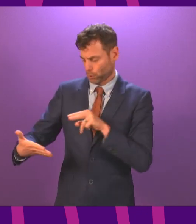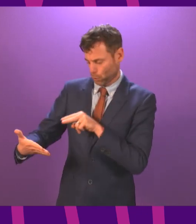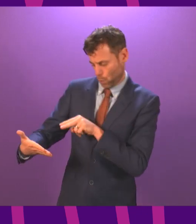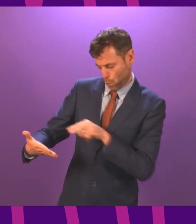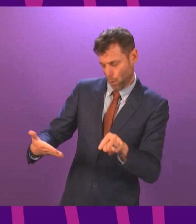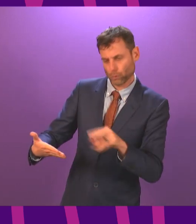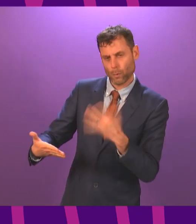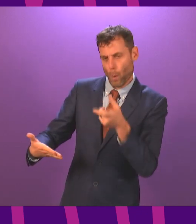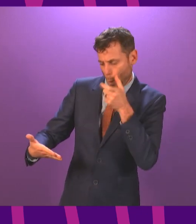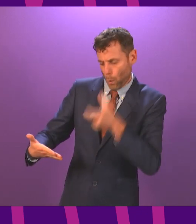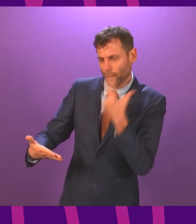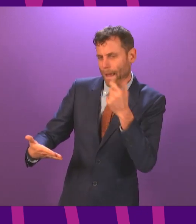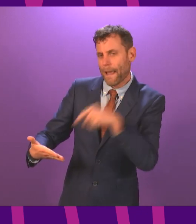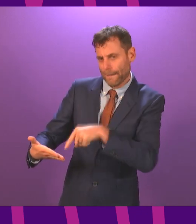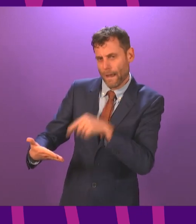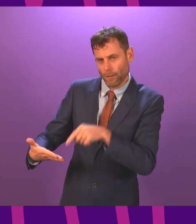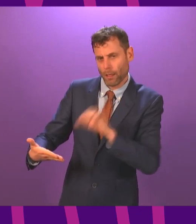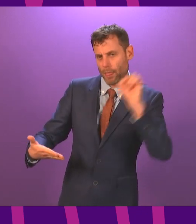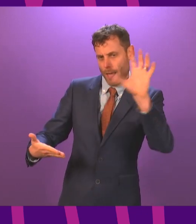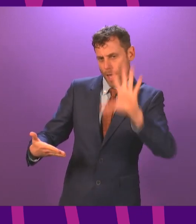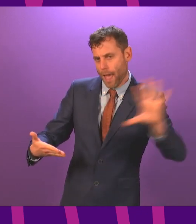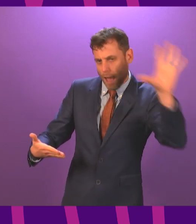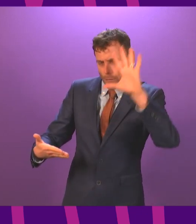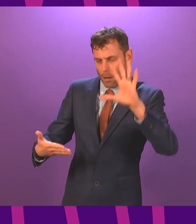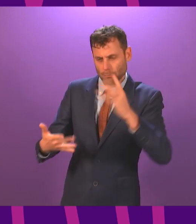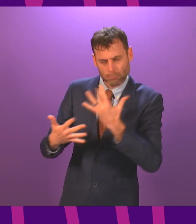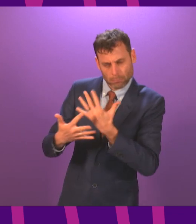depth over the next couple of days by the chief medical officer and the national incident